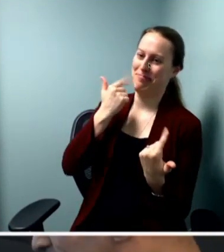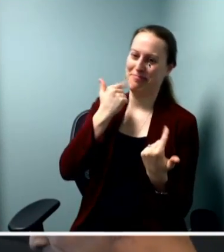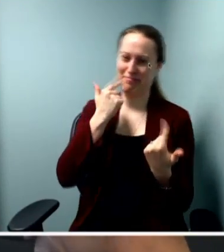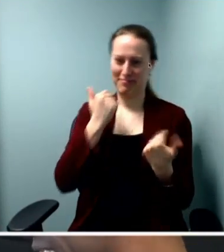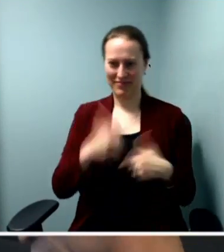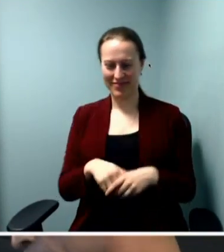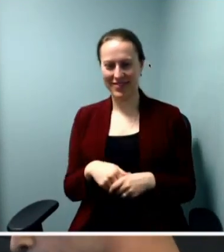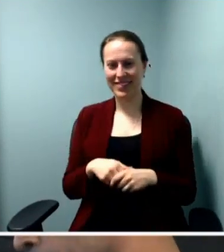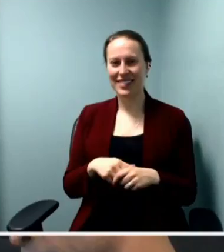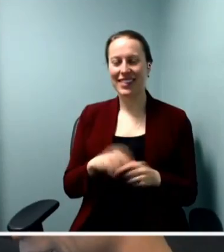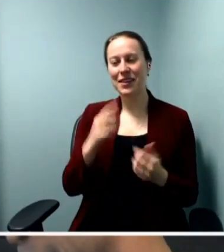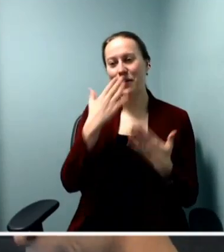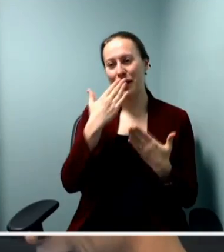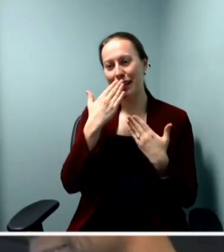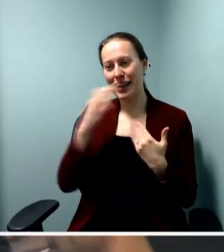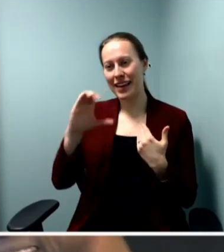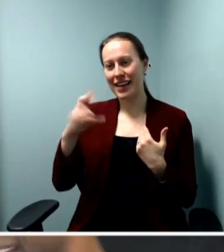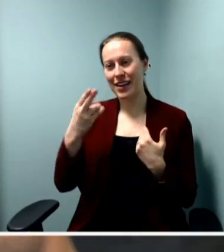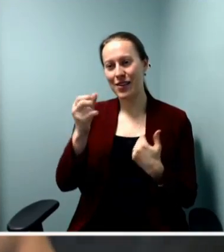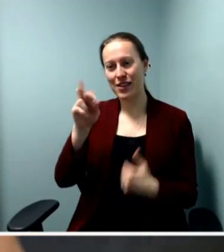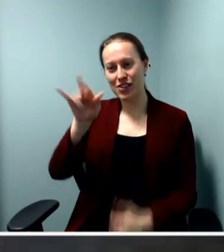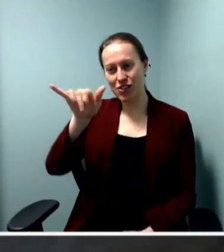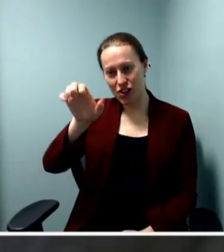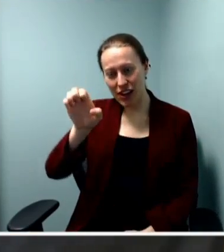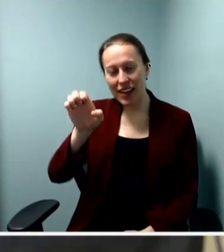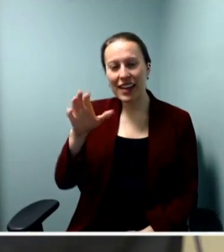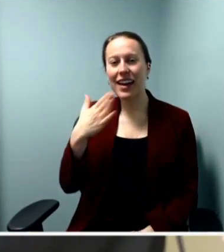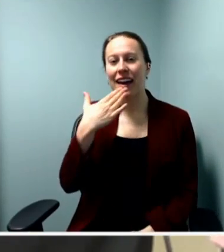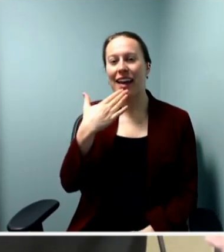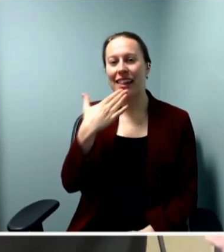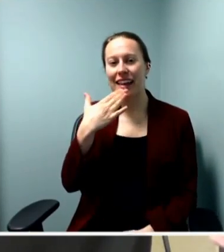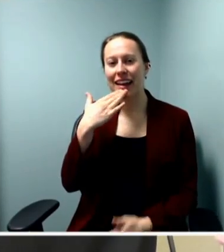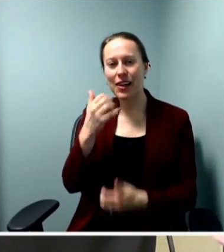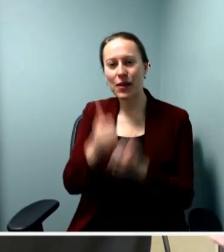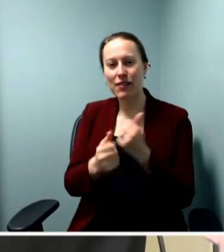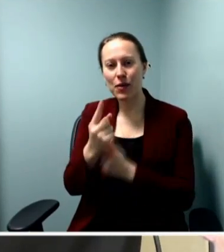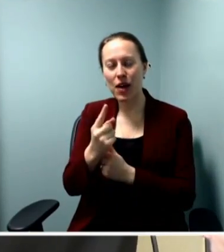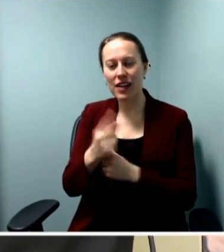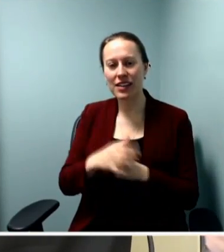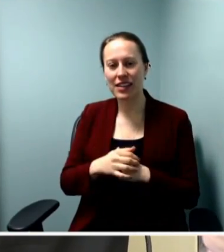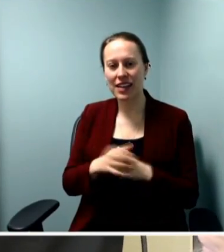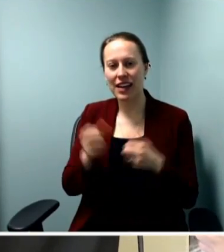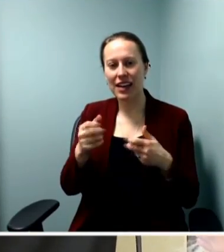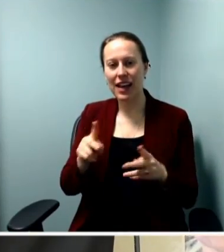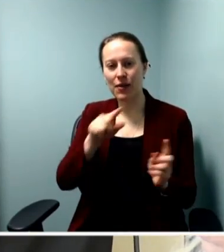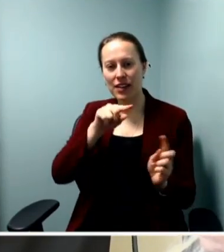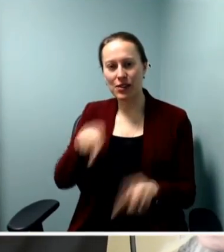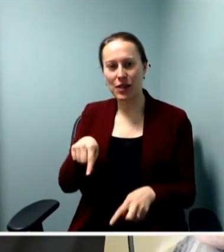Well, thank you, Charlie, and thank you to BU and CANE, for everybody allowing us to be here, and allowing to have me.